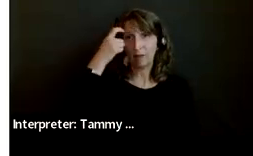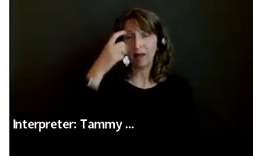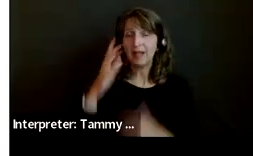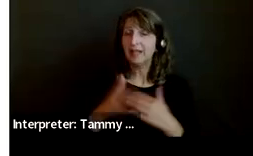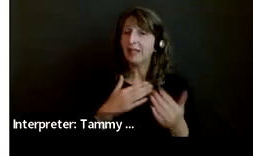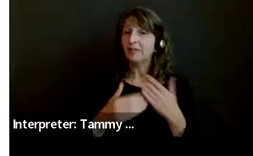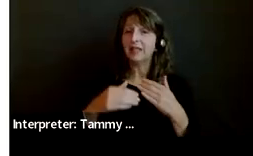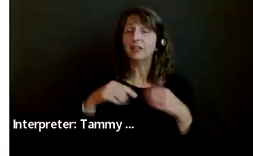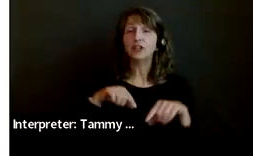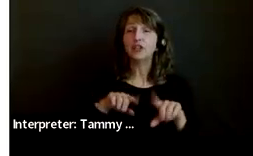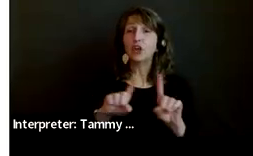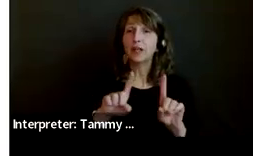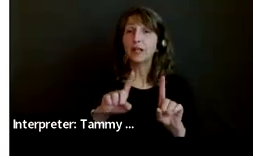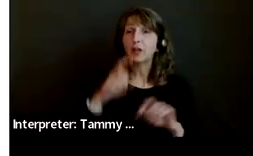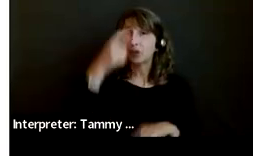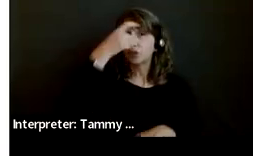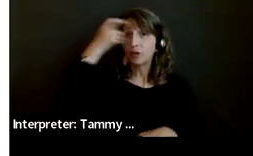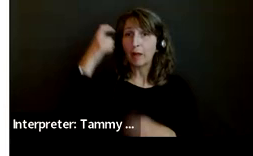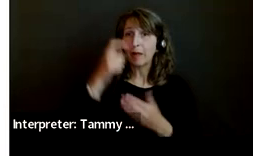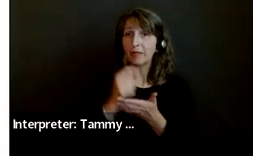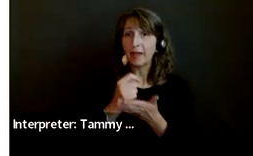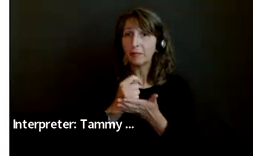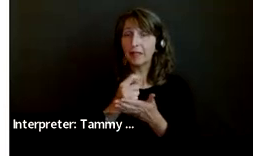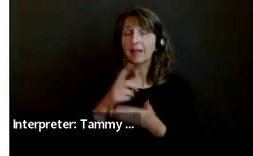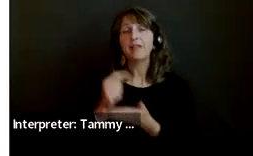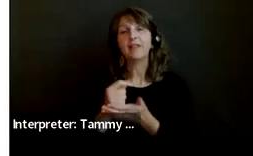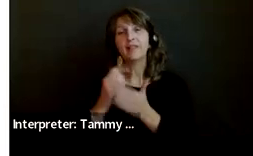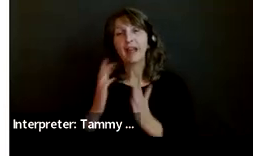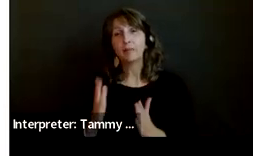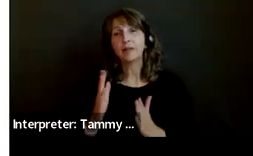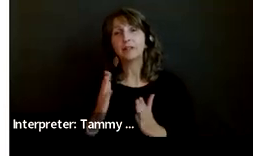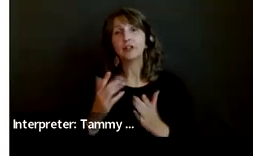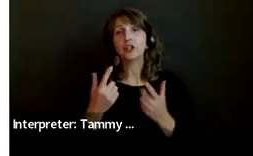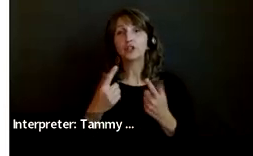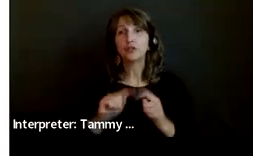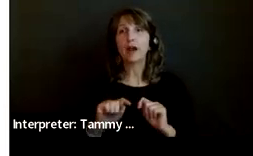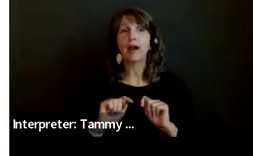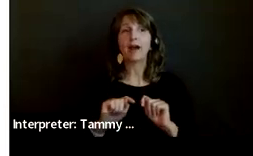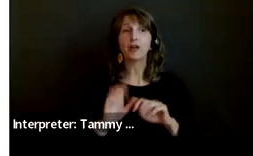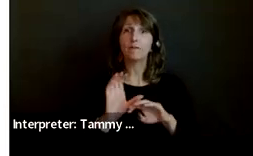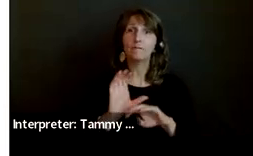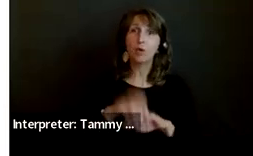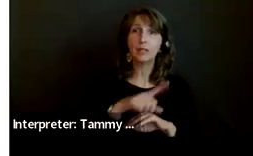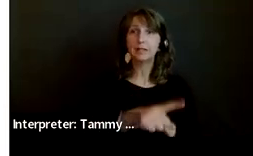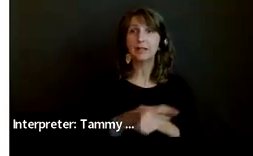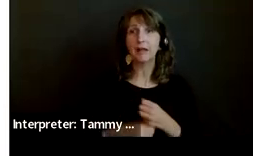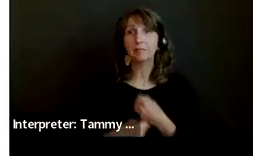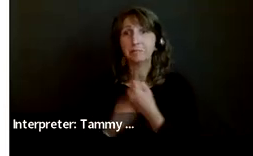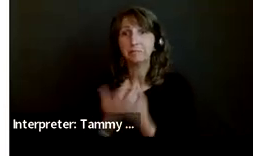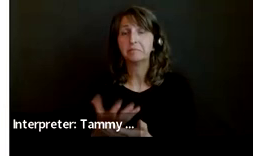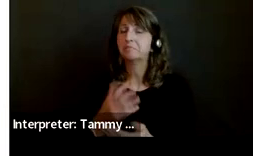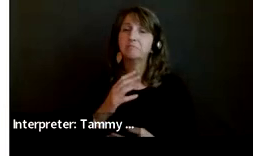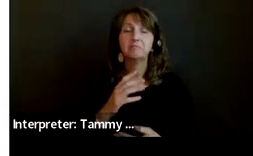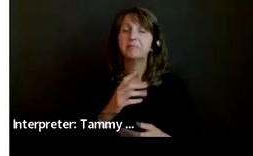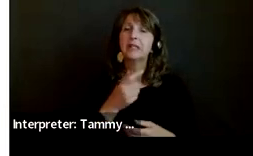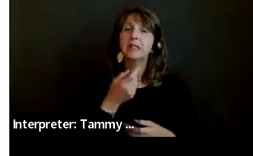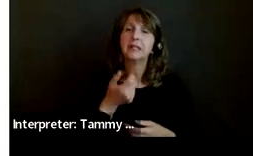Sometimes the therapist is gonna kind of follow their clients timeline and not force them into sharing something that they're not ready to.